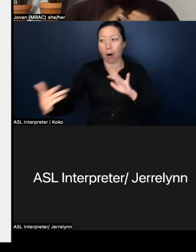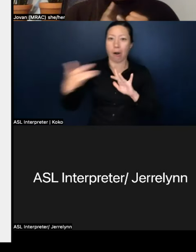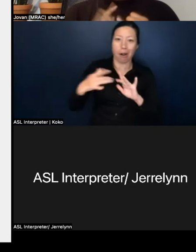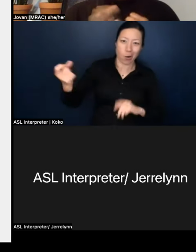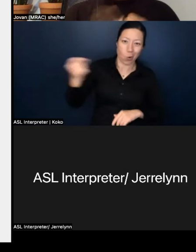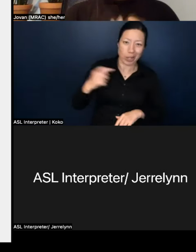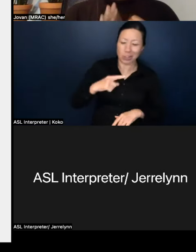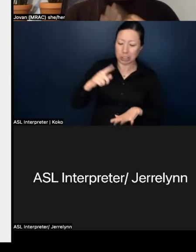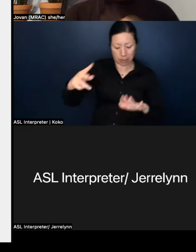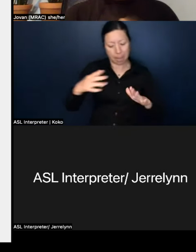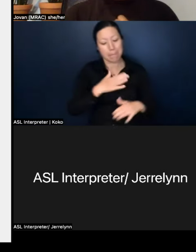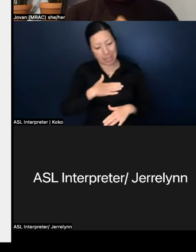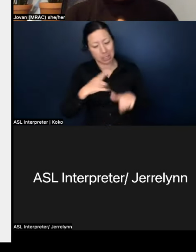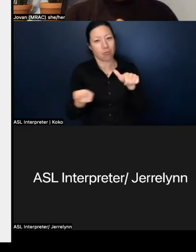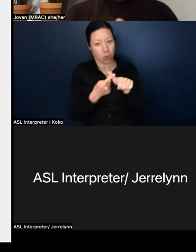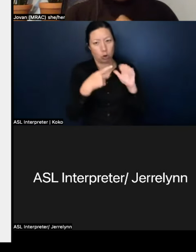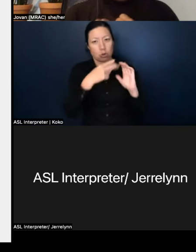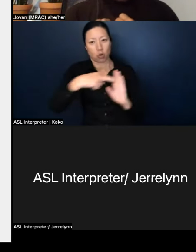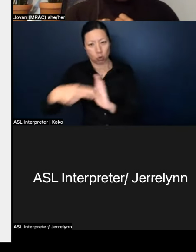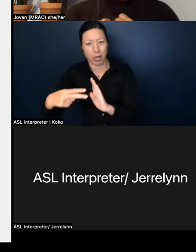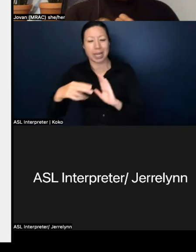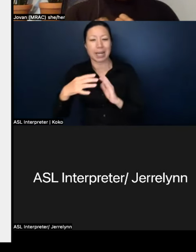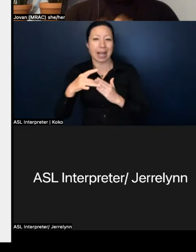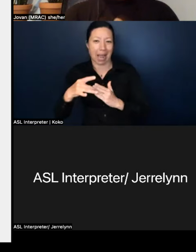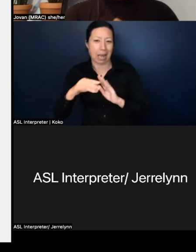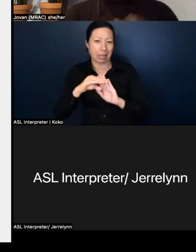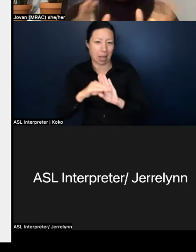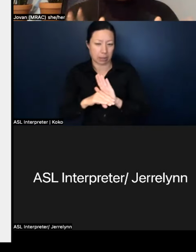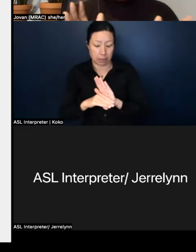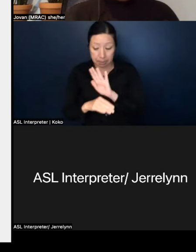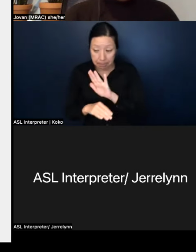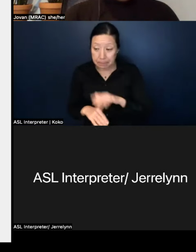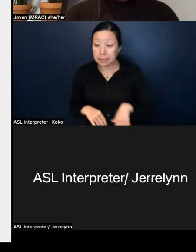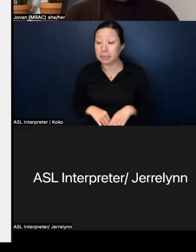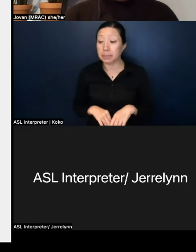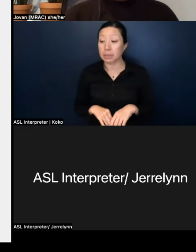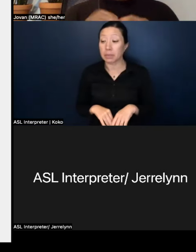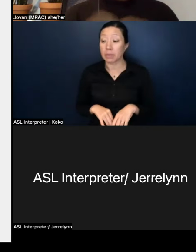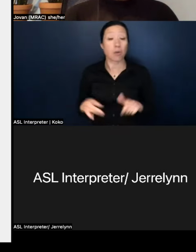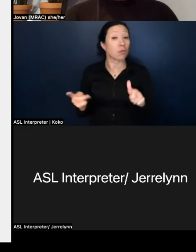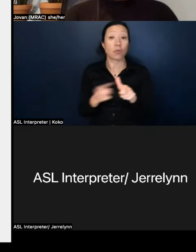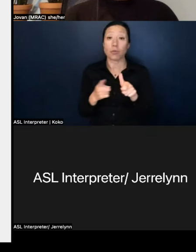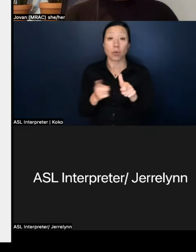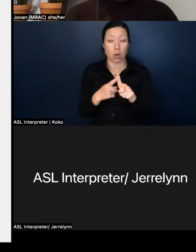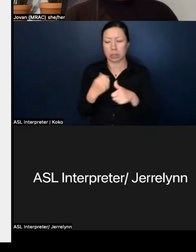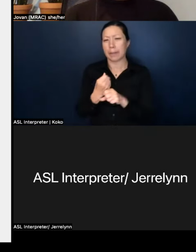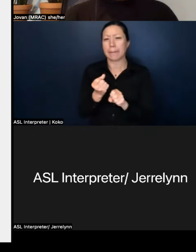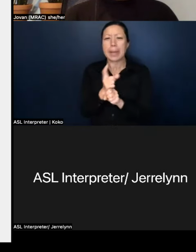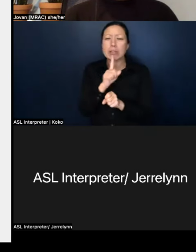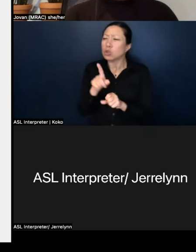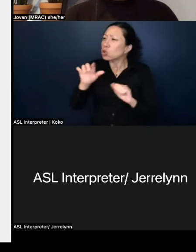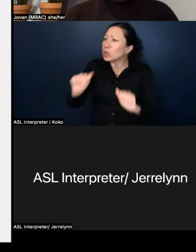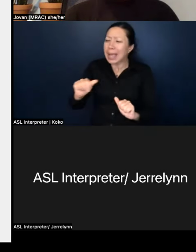that you are able to apply in any language. You do not need to apply in English.